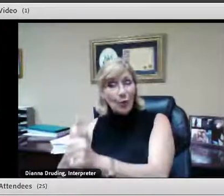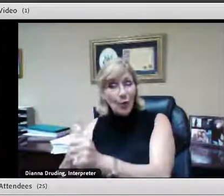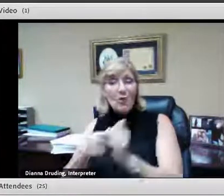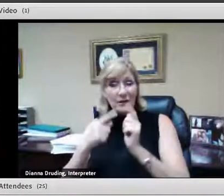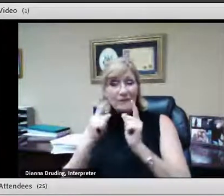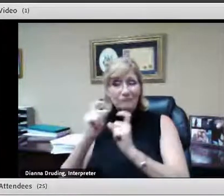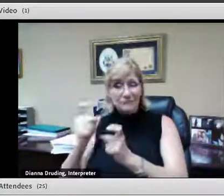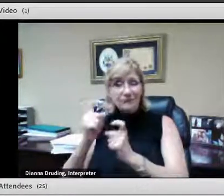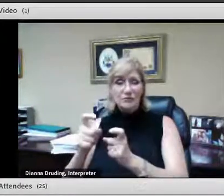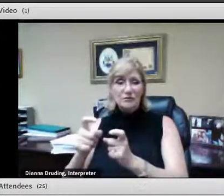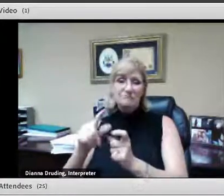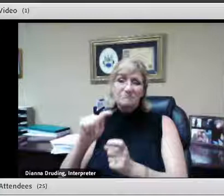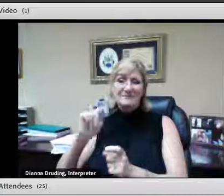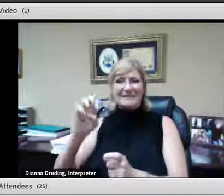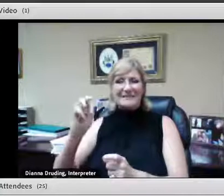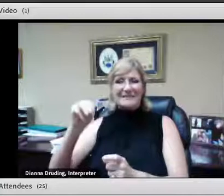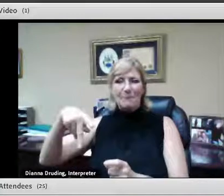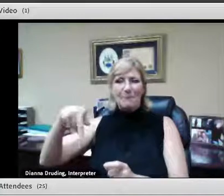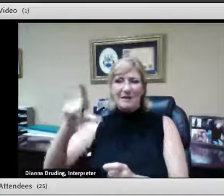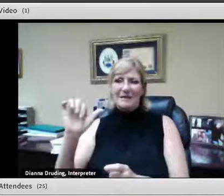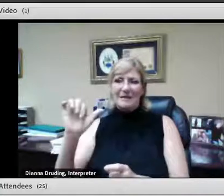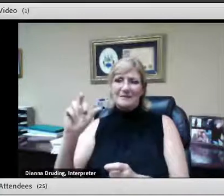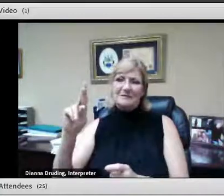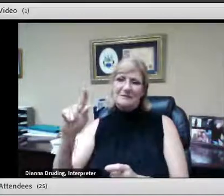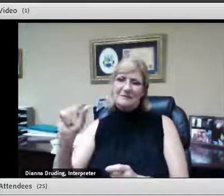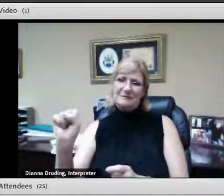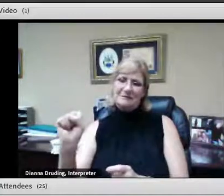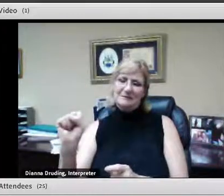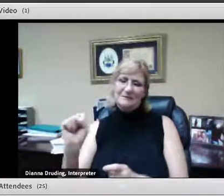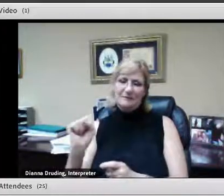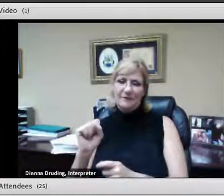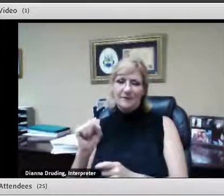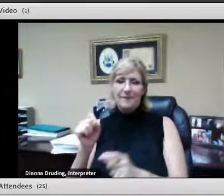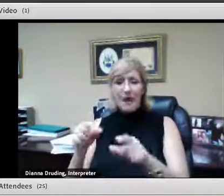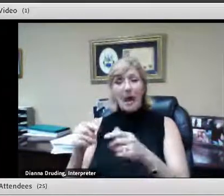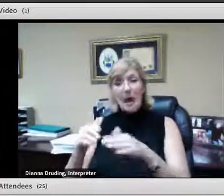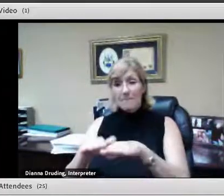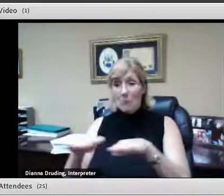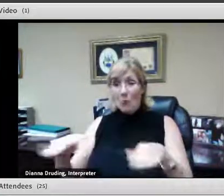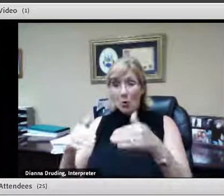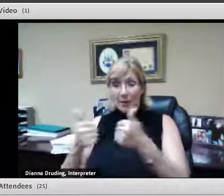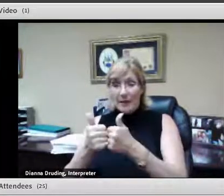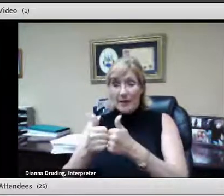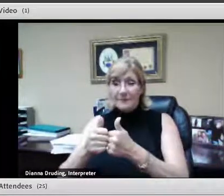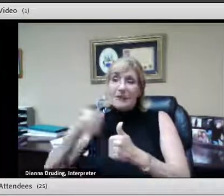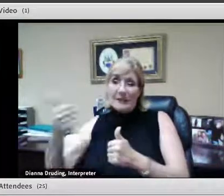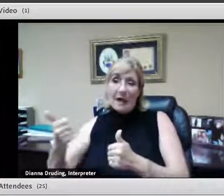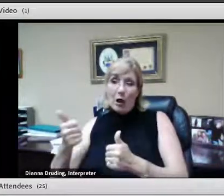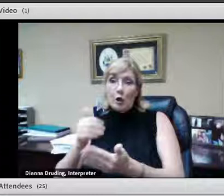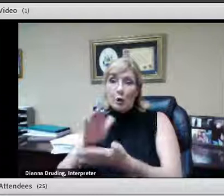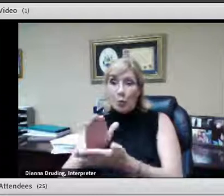These are little board games and other, like, resources and worksheets and things like that.